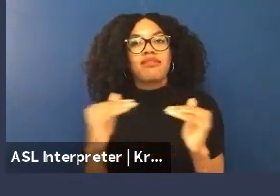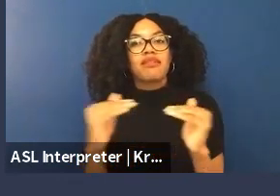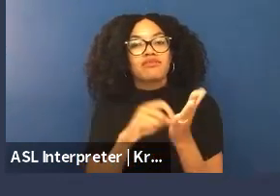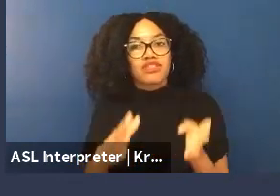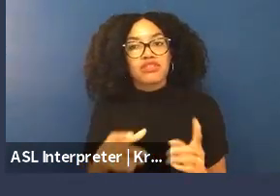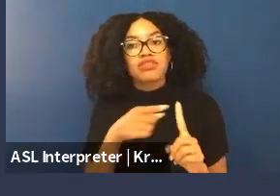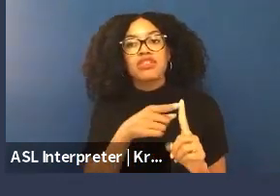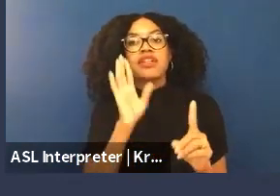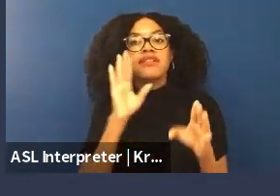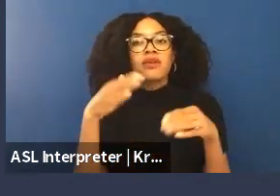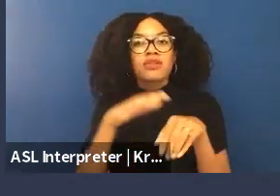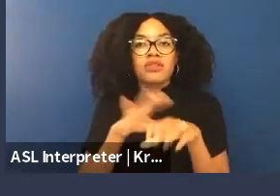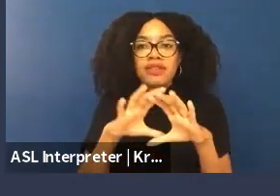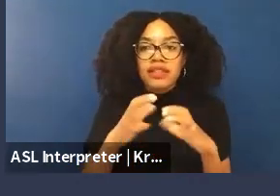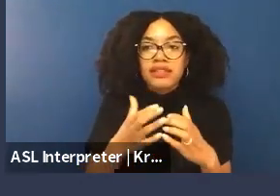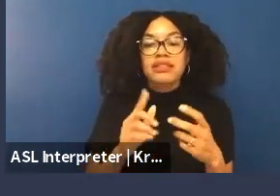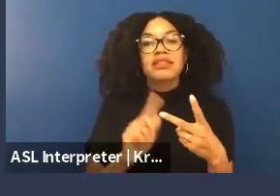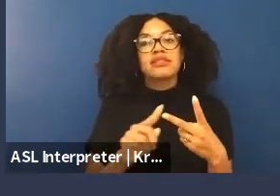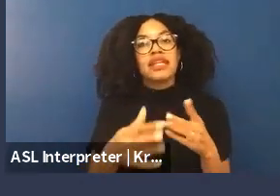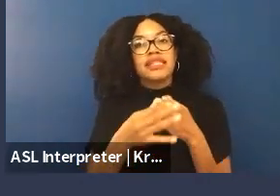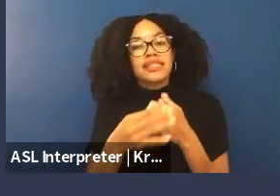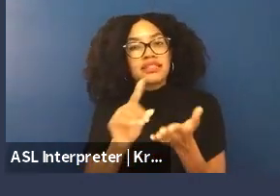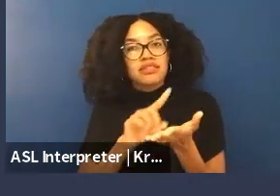and also leading the dissertation support at the university, among other things.